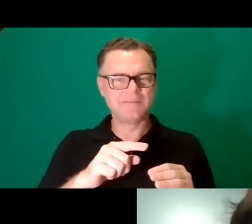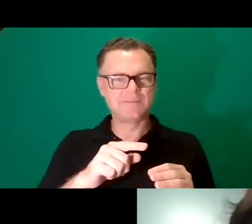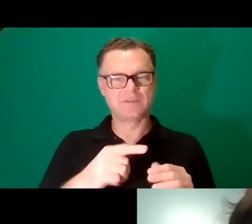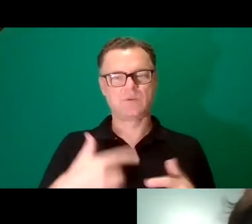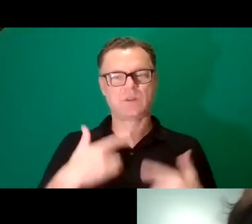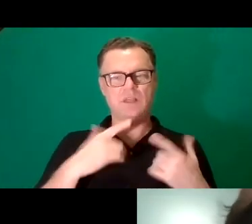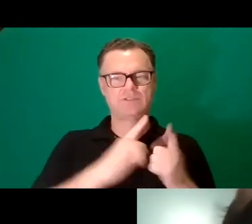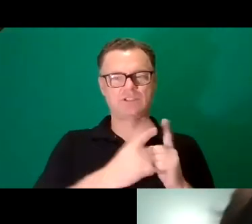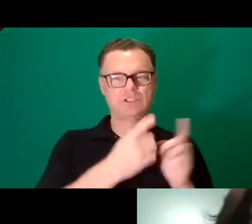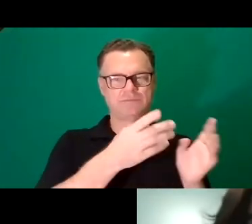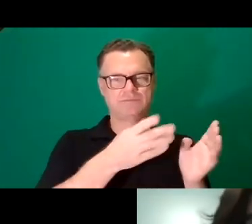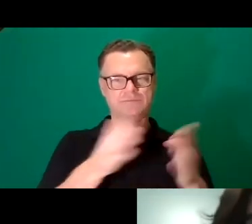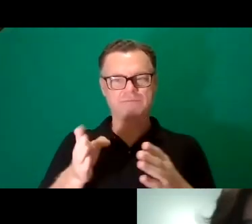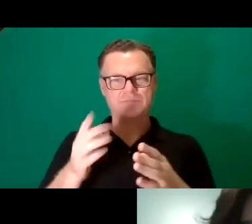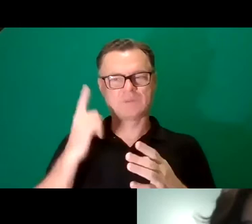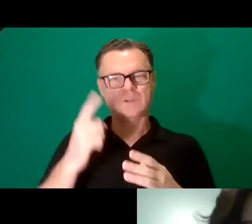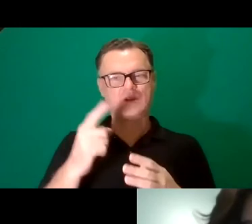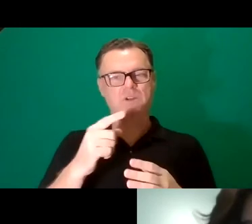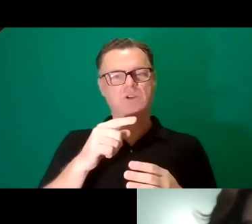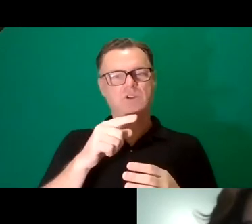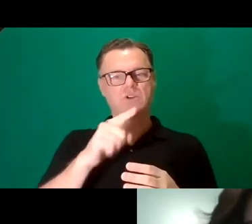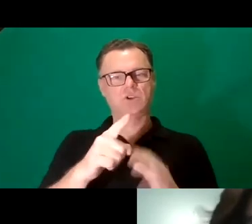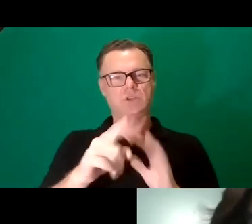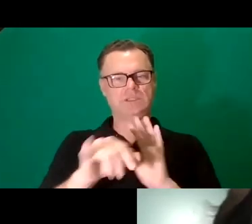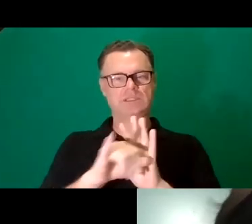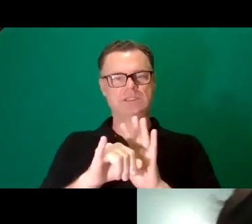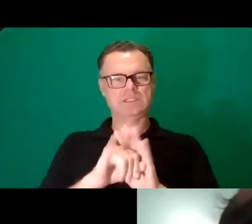being hard of hearing as part of your identity and something intrinsical